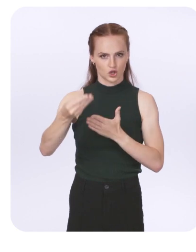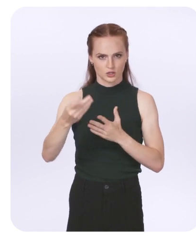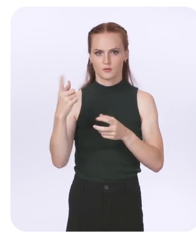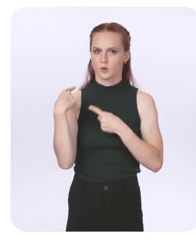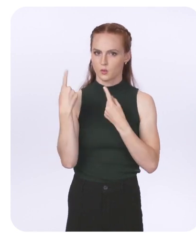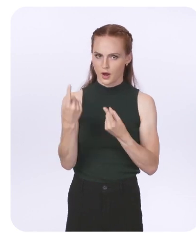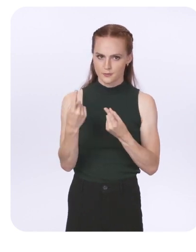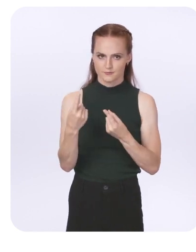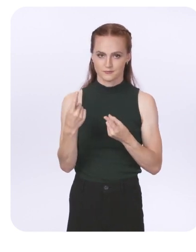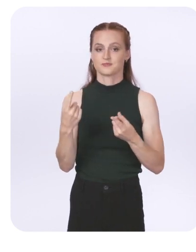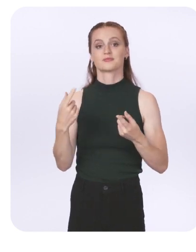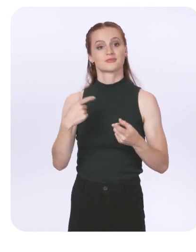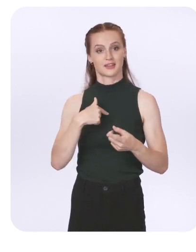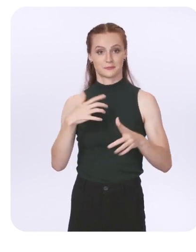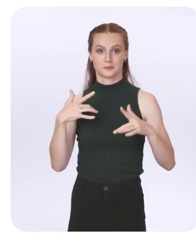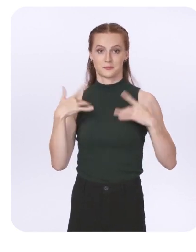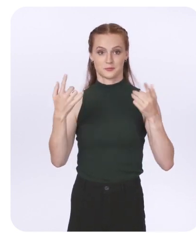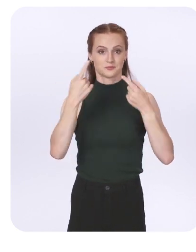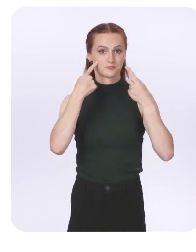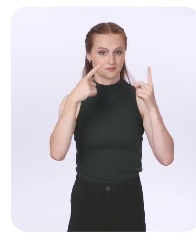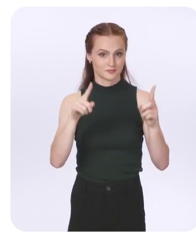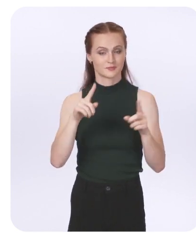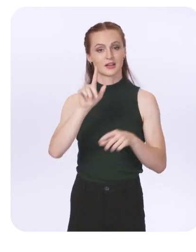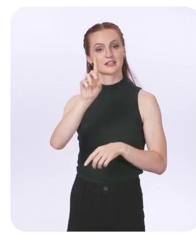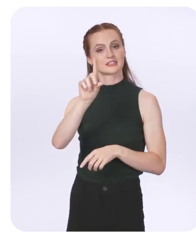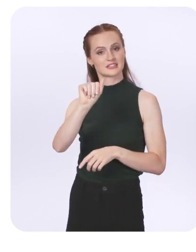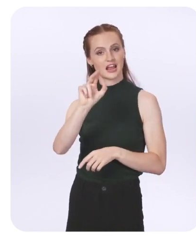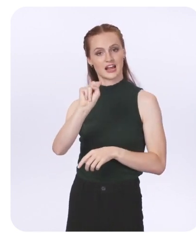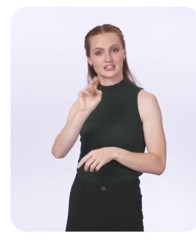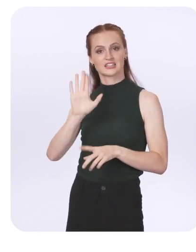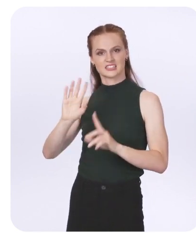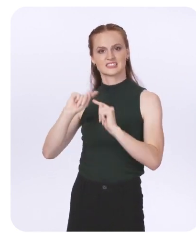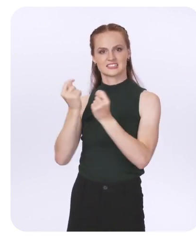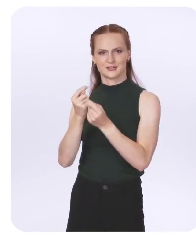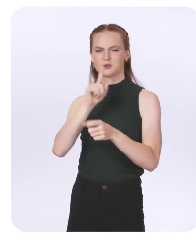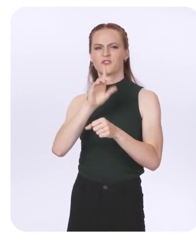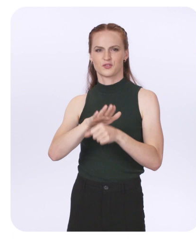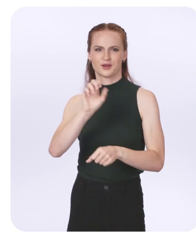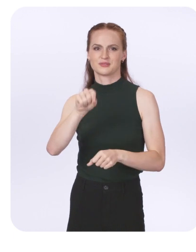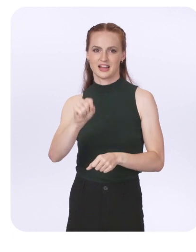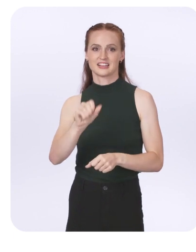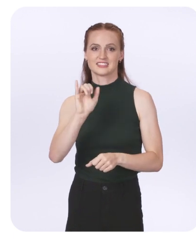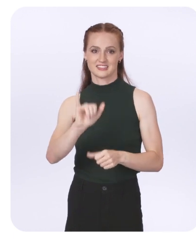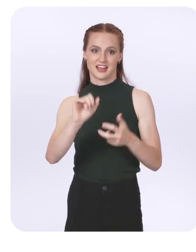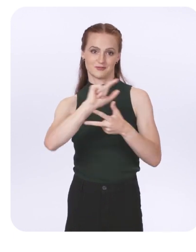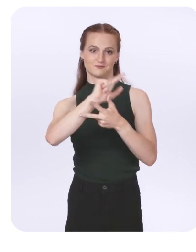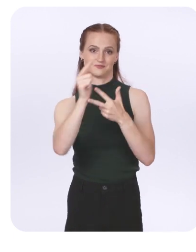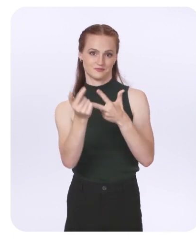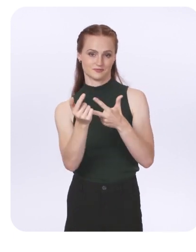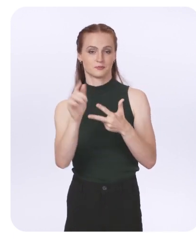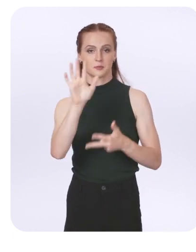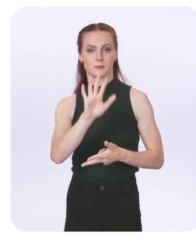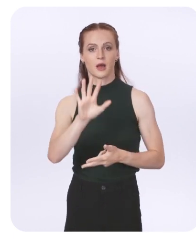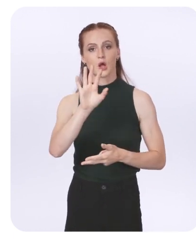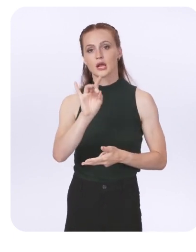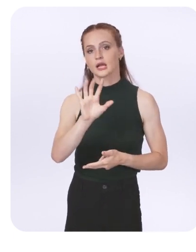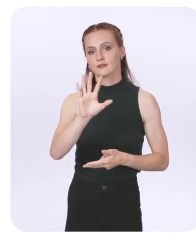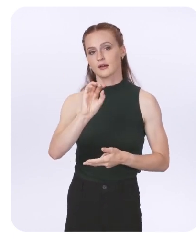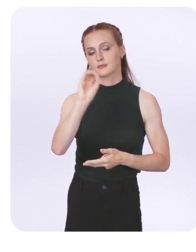This put additional requirements on readability of the art in small formats, enhance the composition,